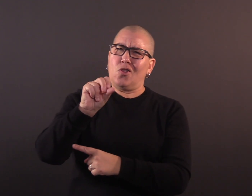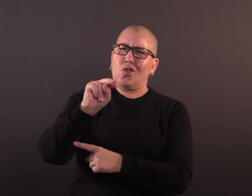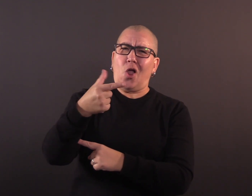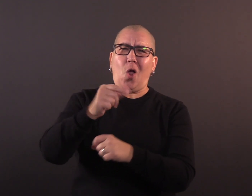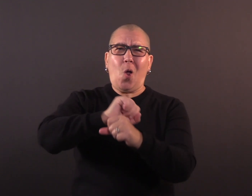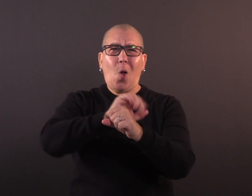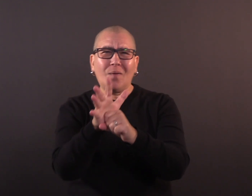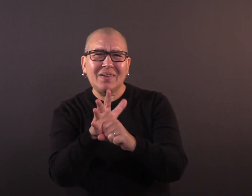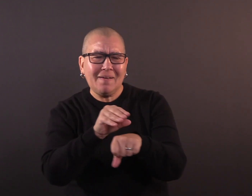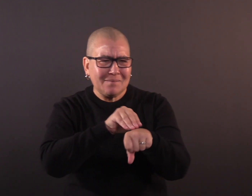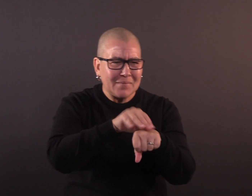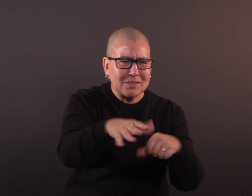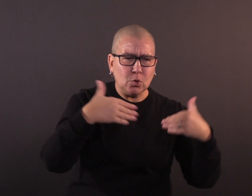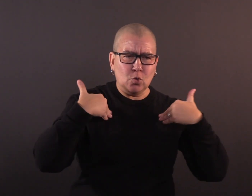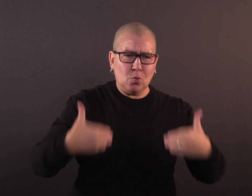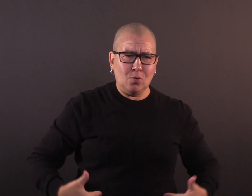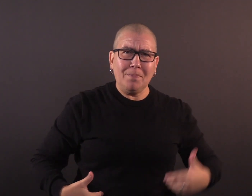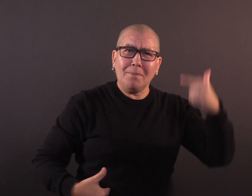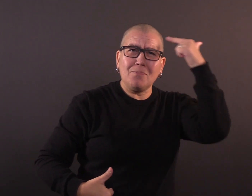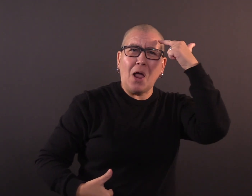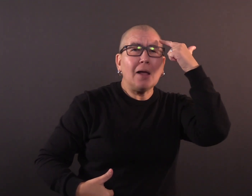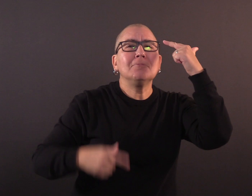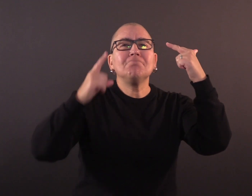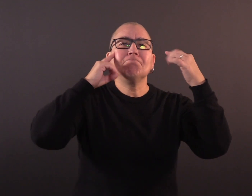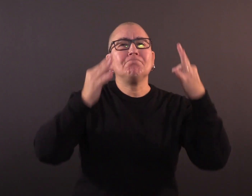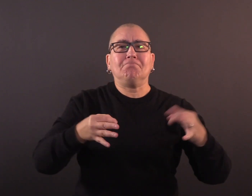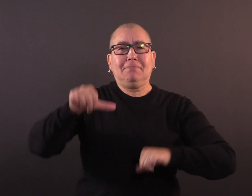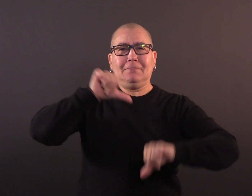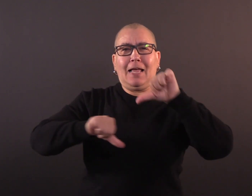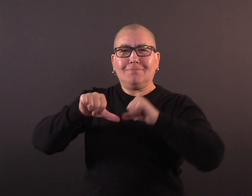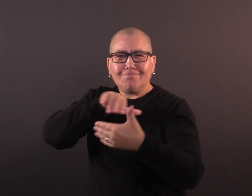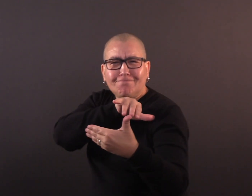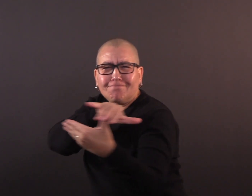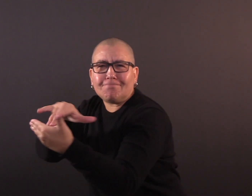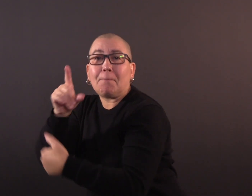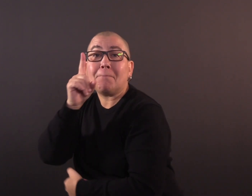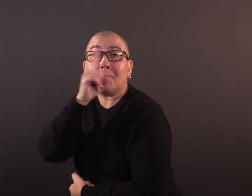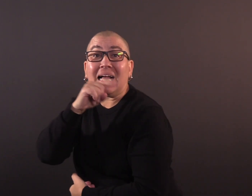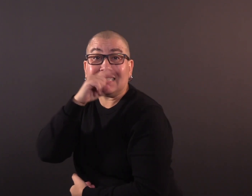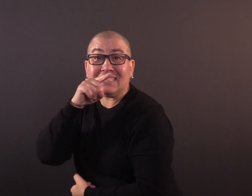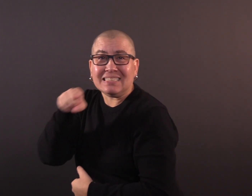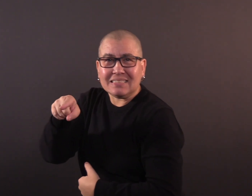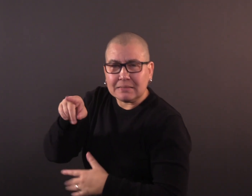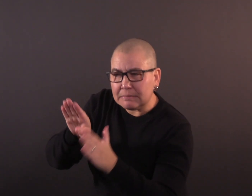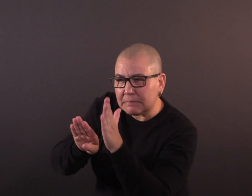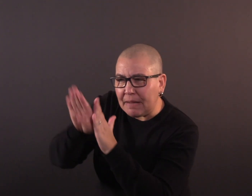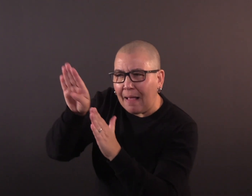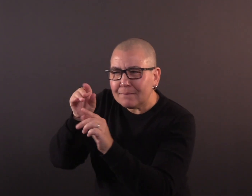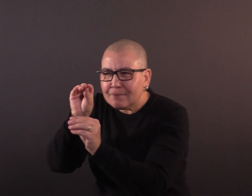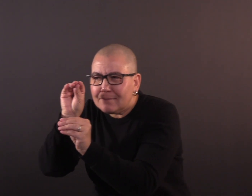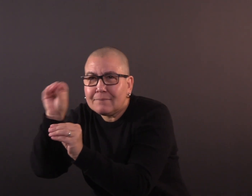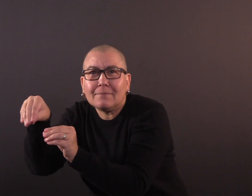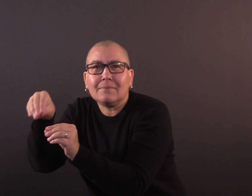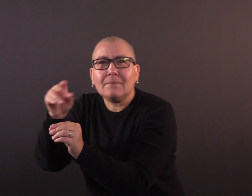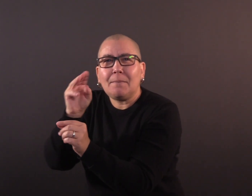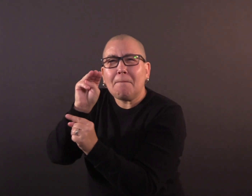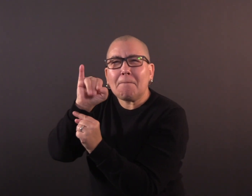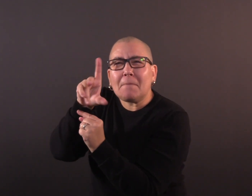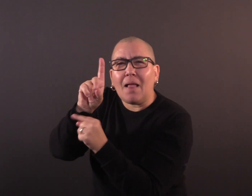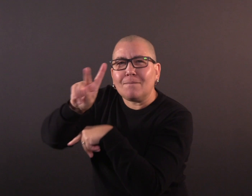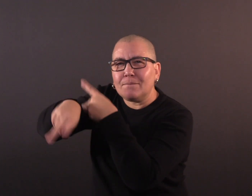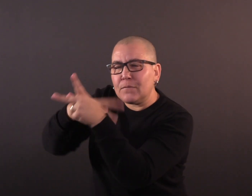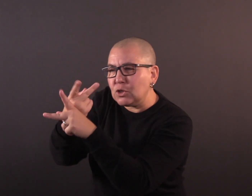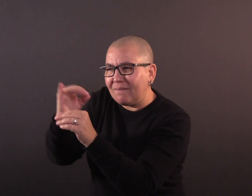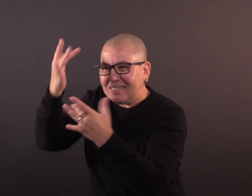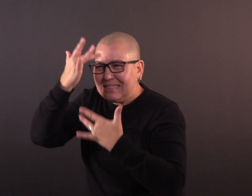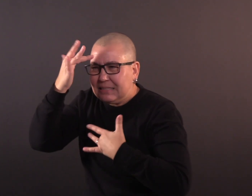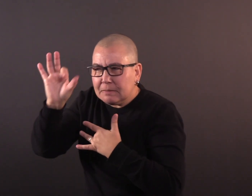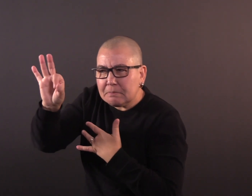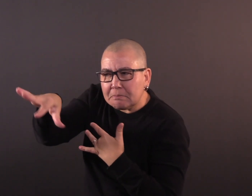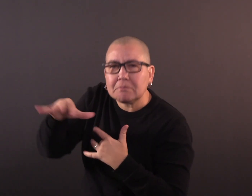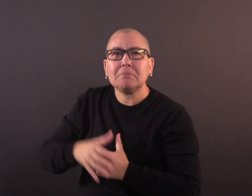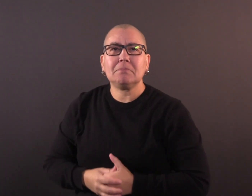a human brain, scientists have been studying mice that develop a mild version of the disease.